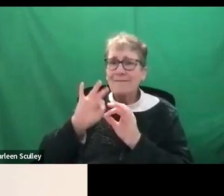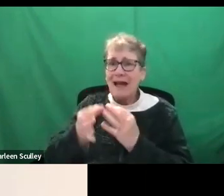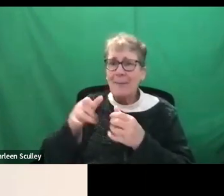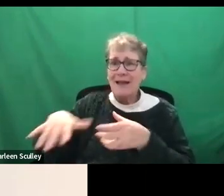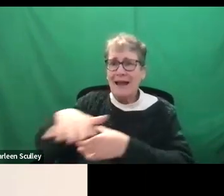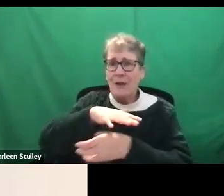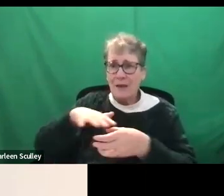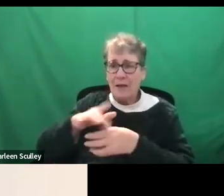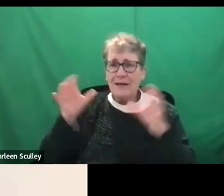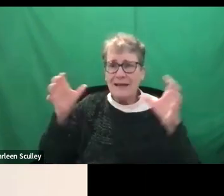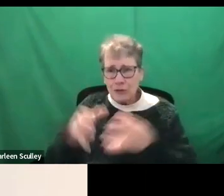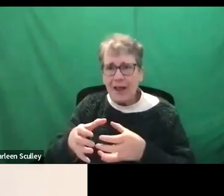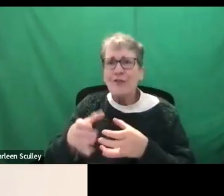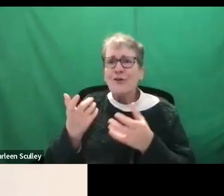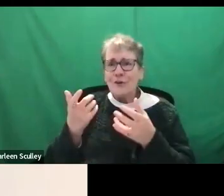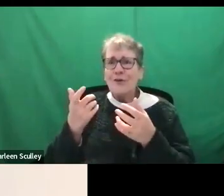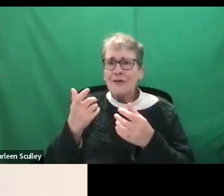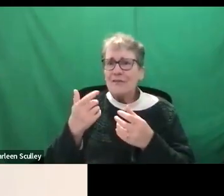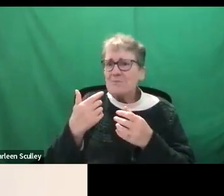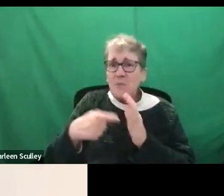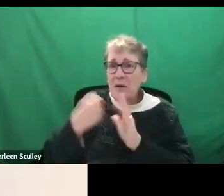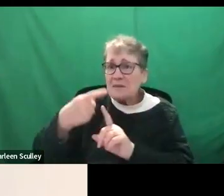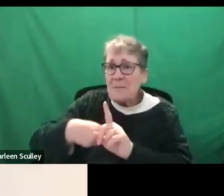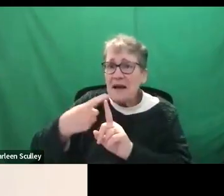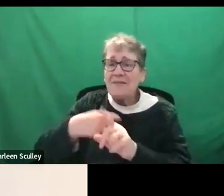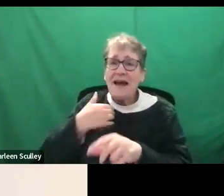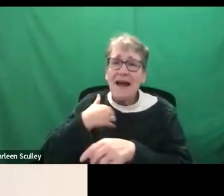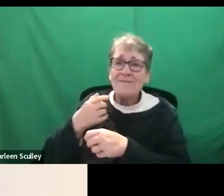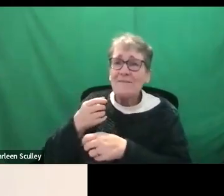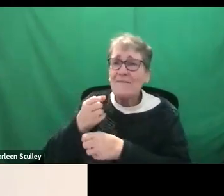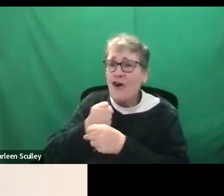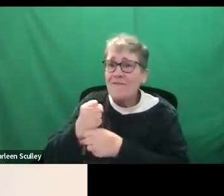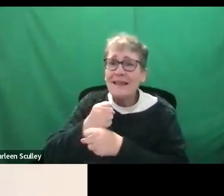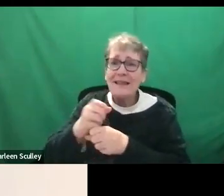This gives families that reside in the same area